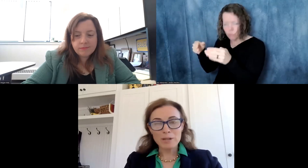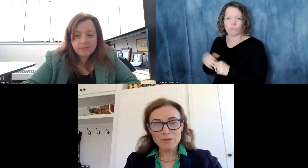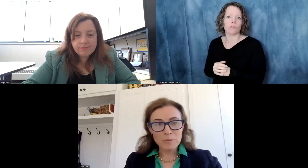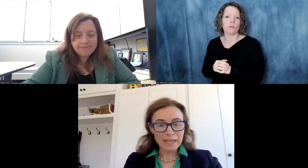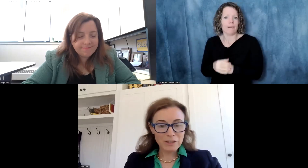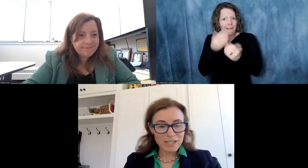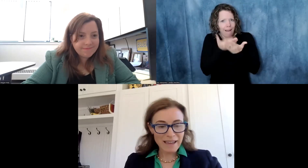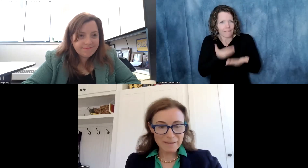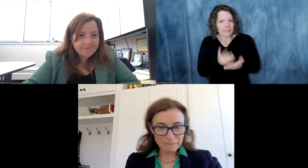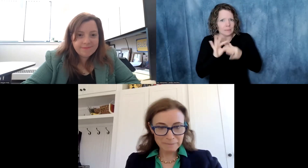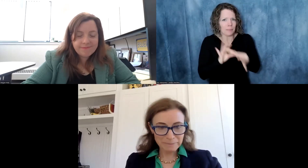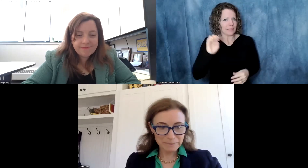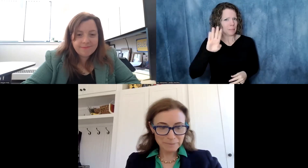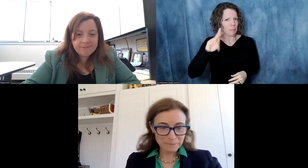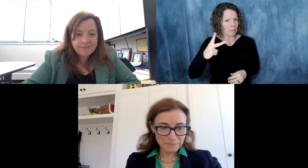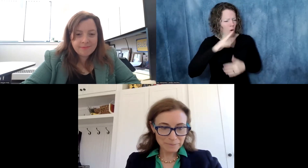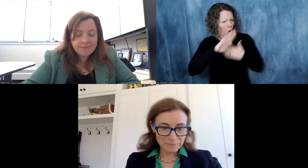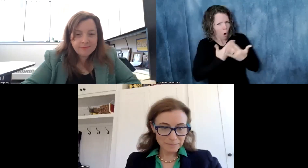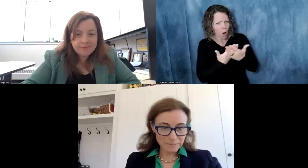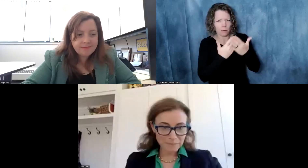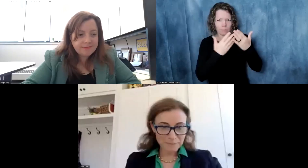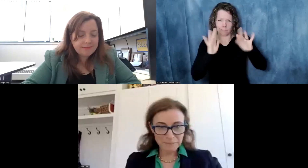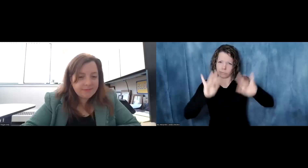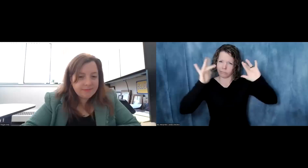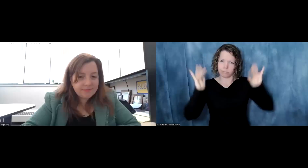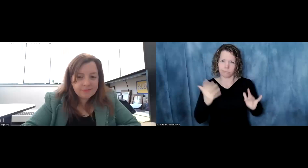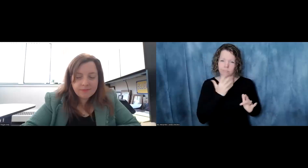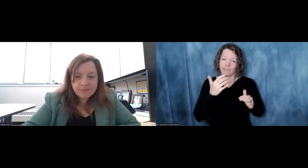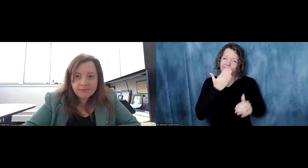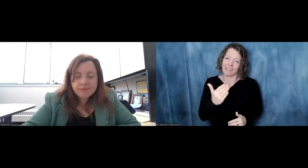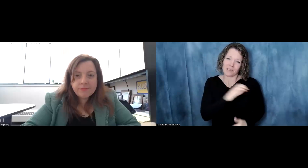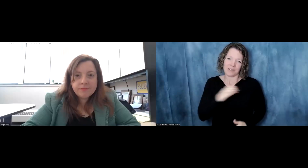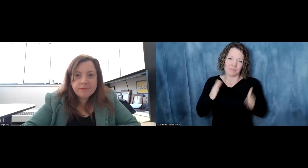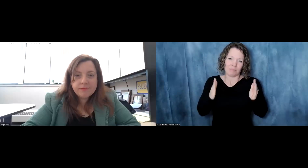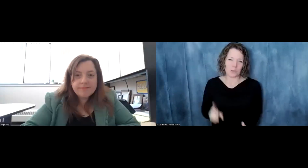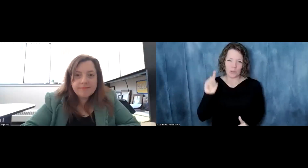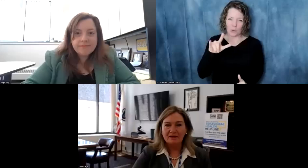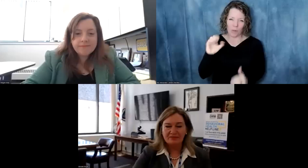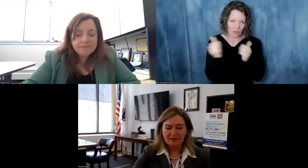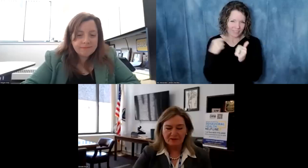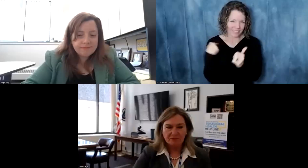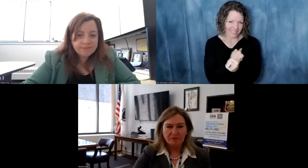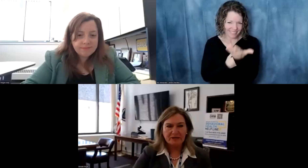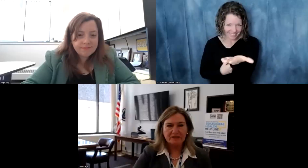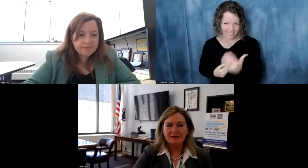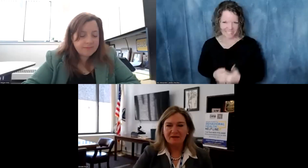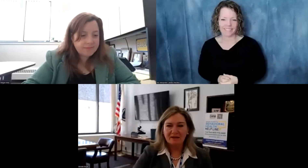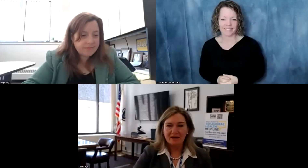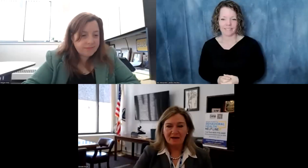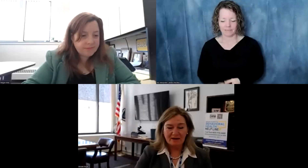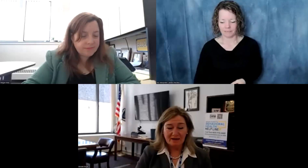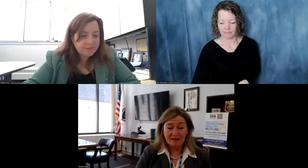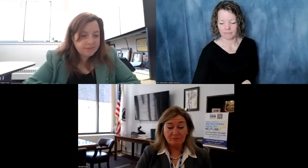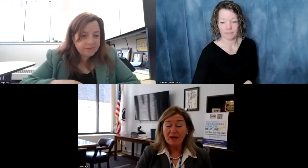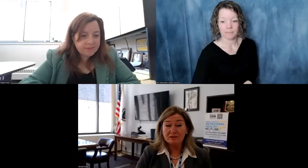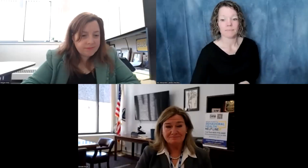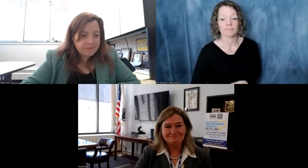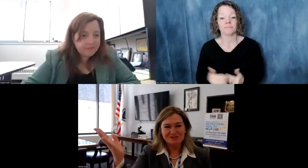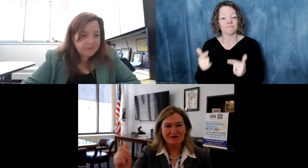much for being here today. Thank you, Cori and welcome to